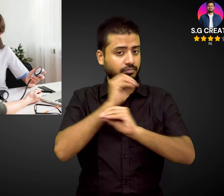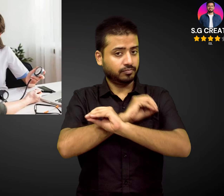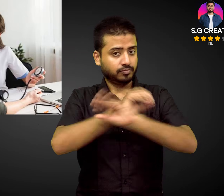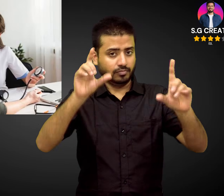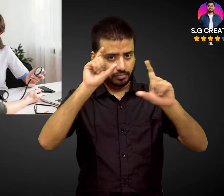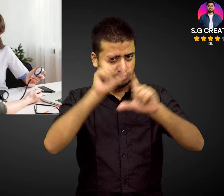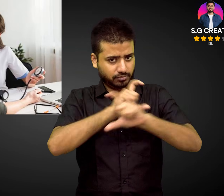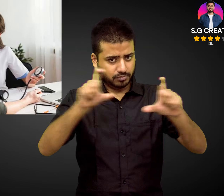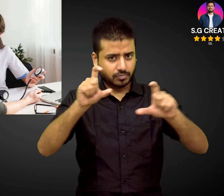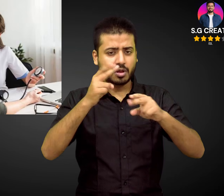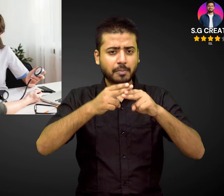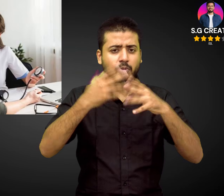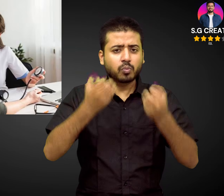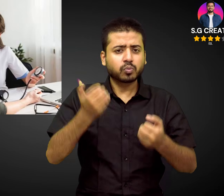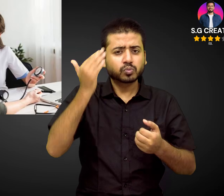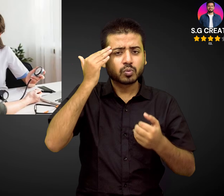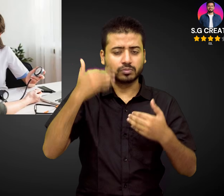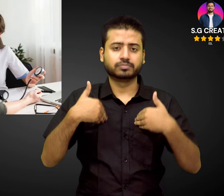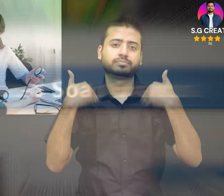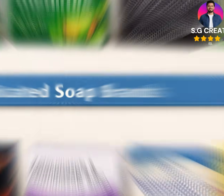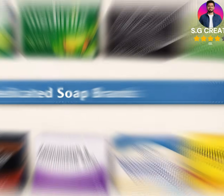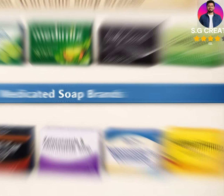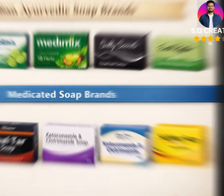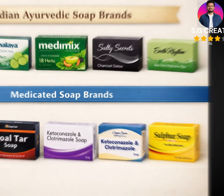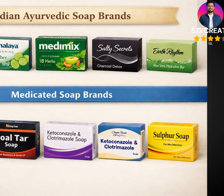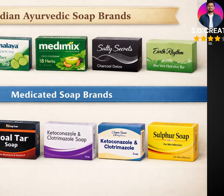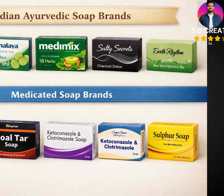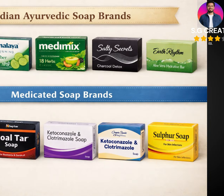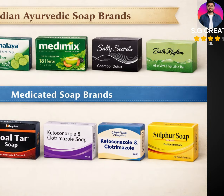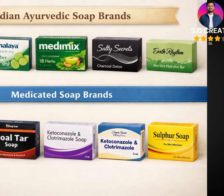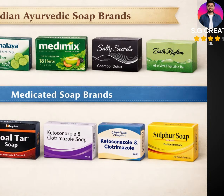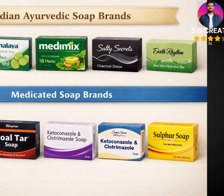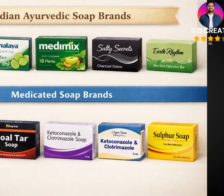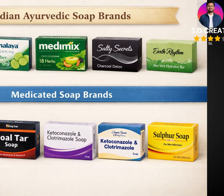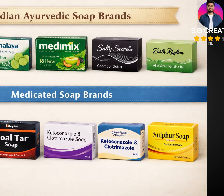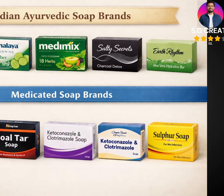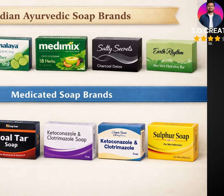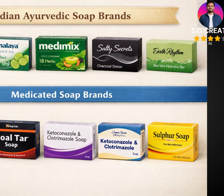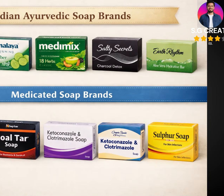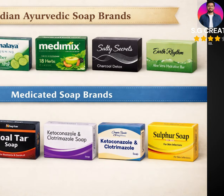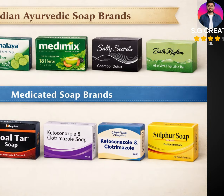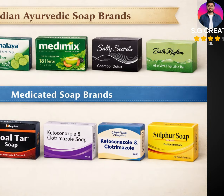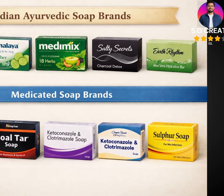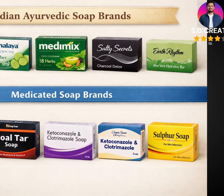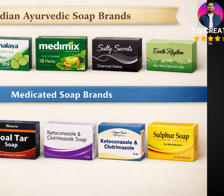poratively online as fake soap are composed of synthetic detergents. These surfactants